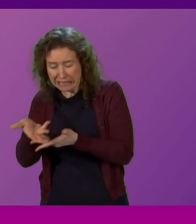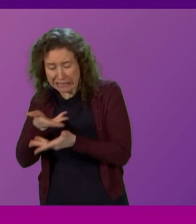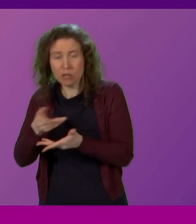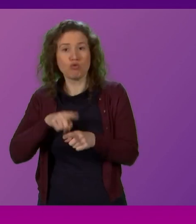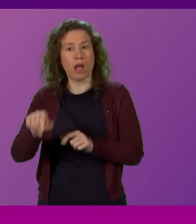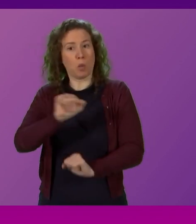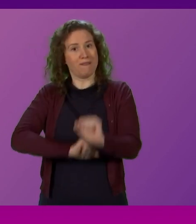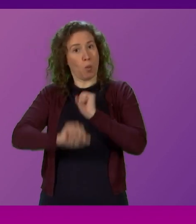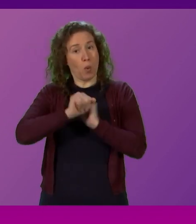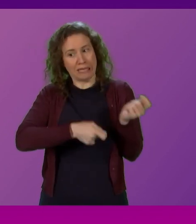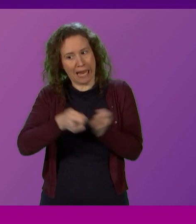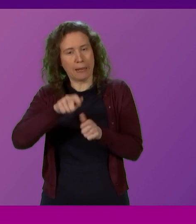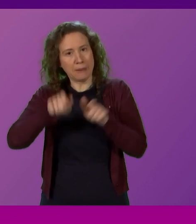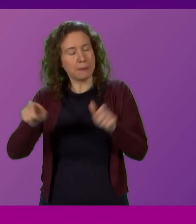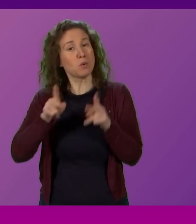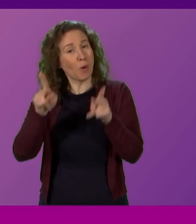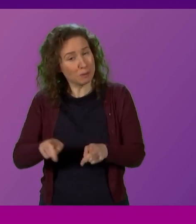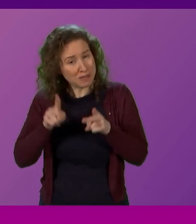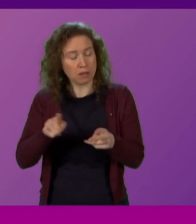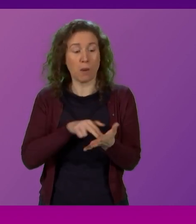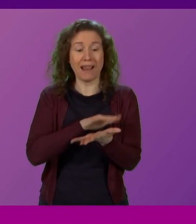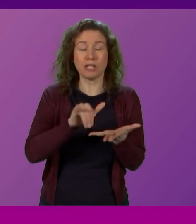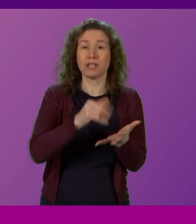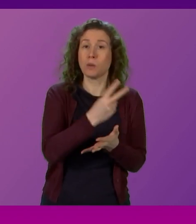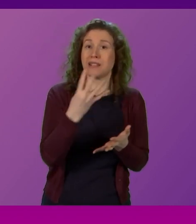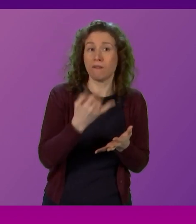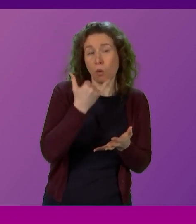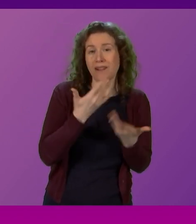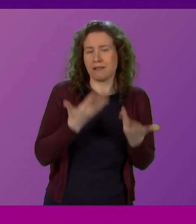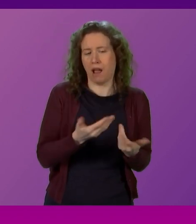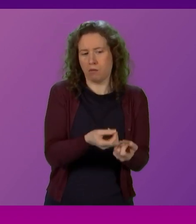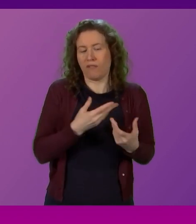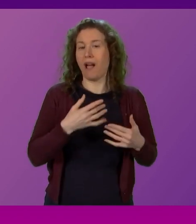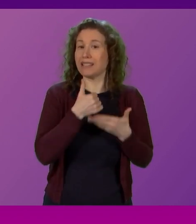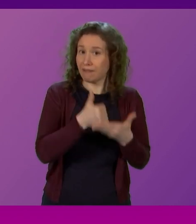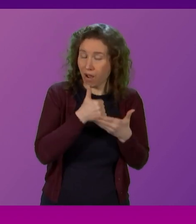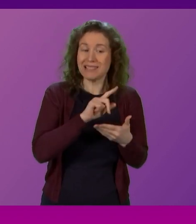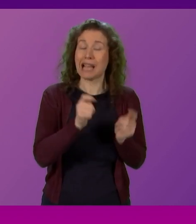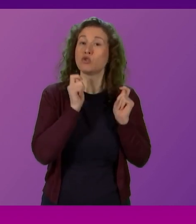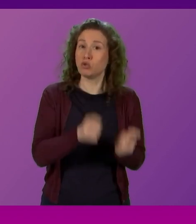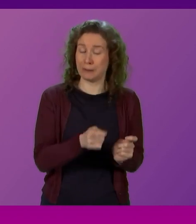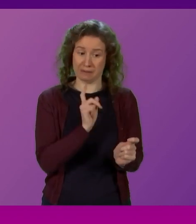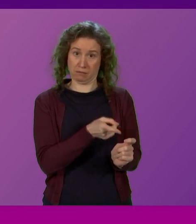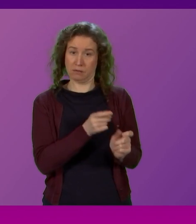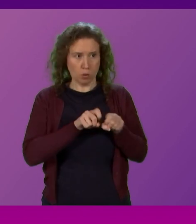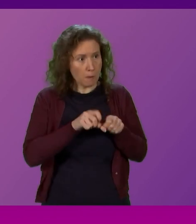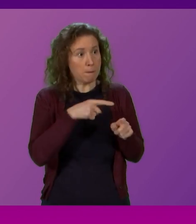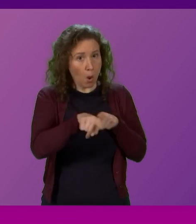NHS 24 now provides advice and, where necessary, treatment to the vast majority of patients